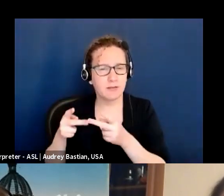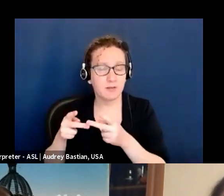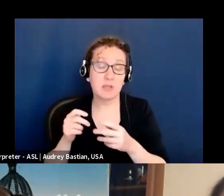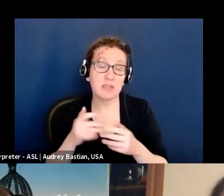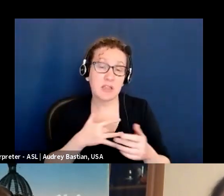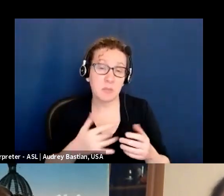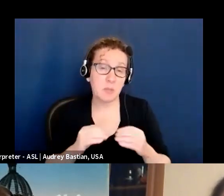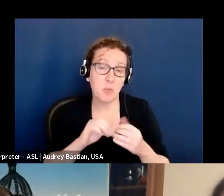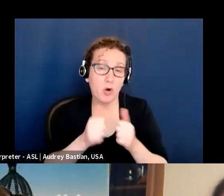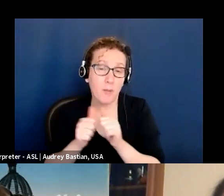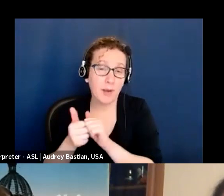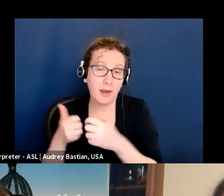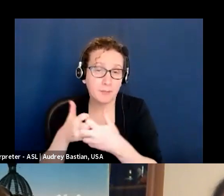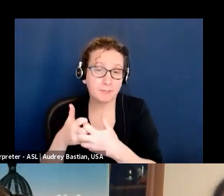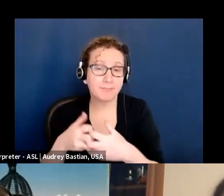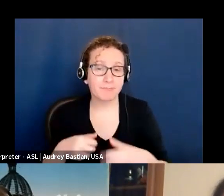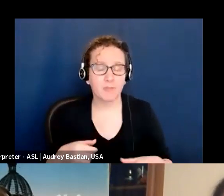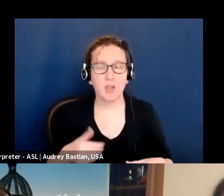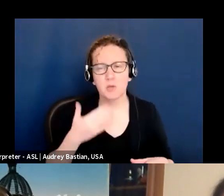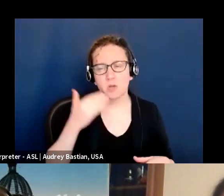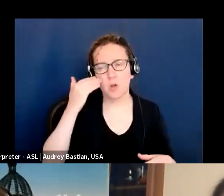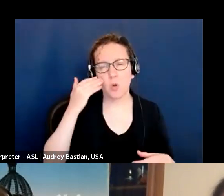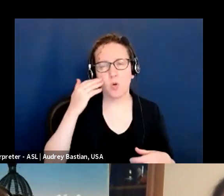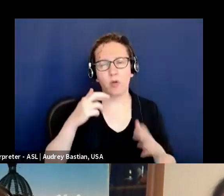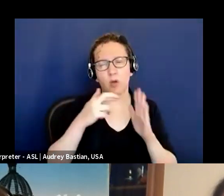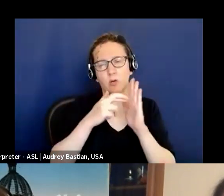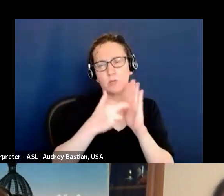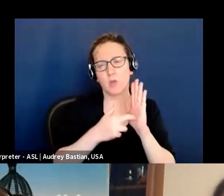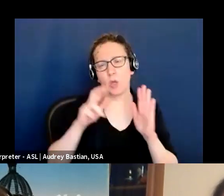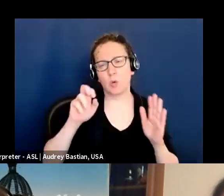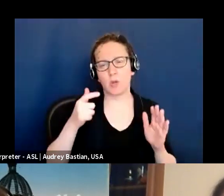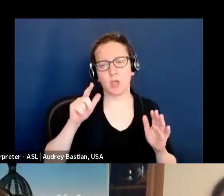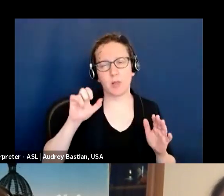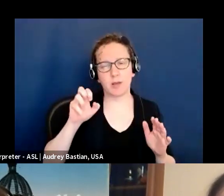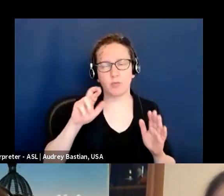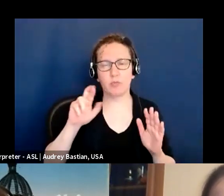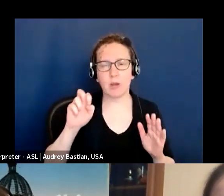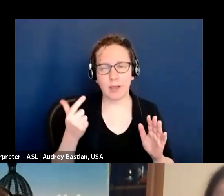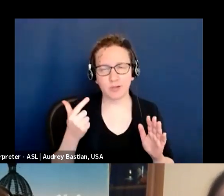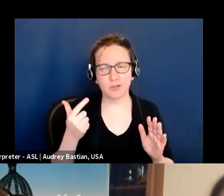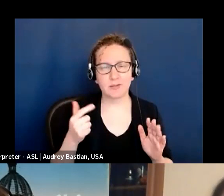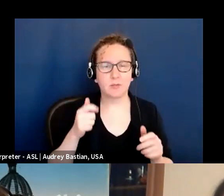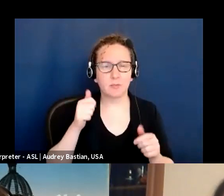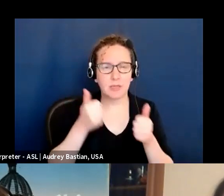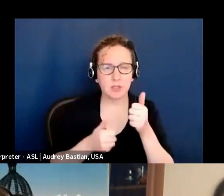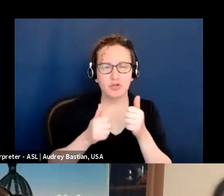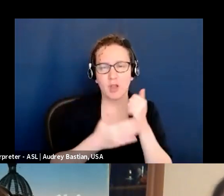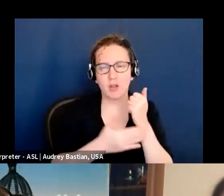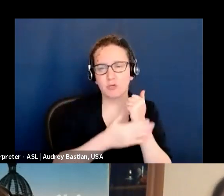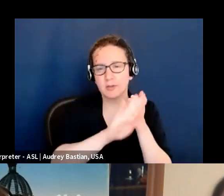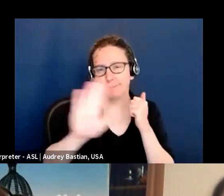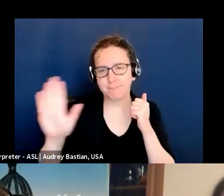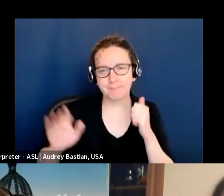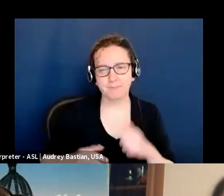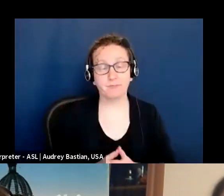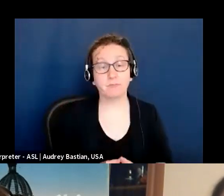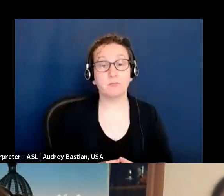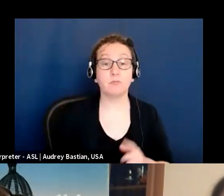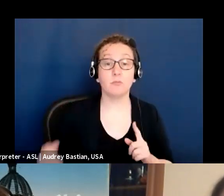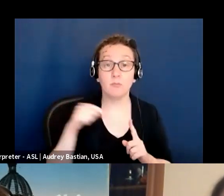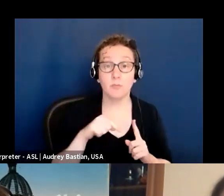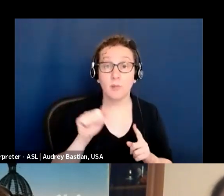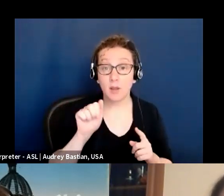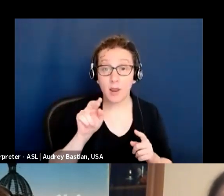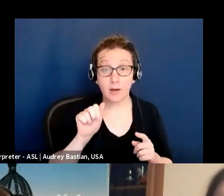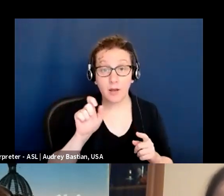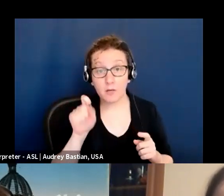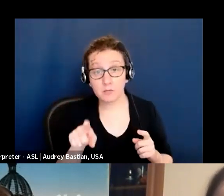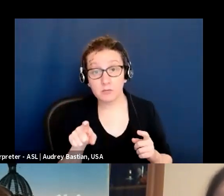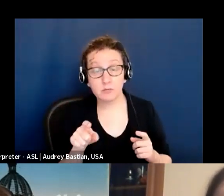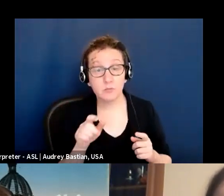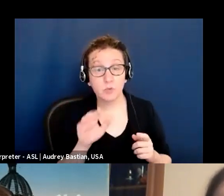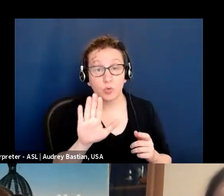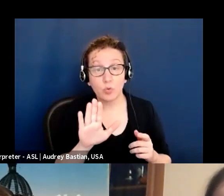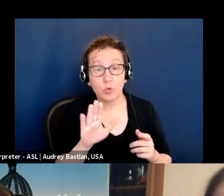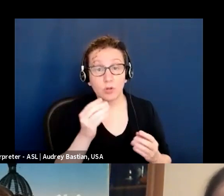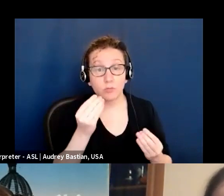good to note regulations in the country you're going. So Ana, tell us about your host family